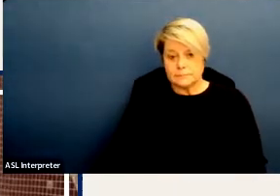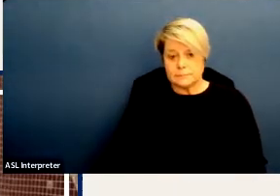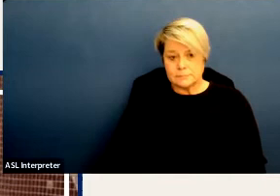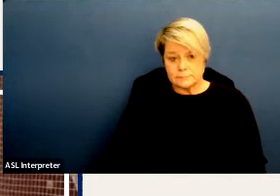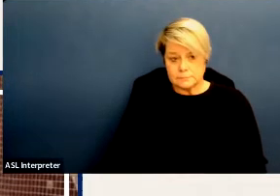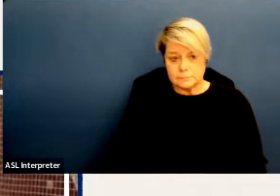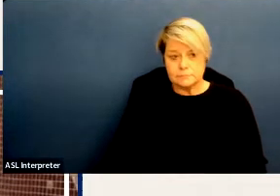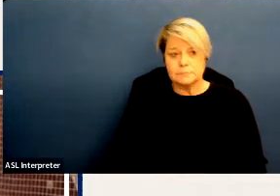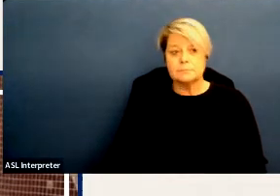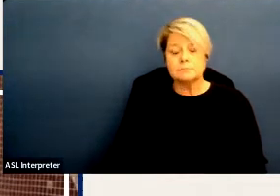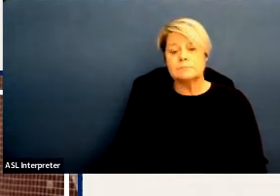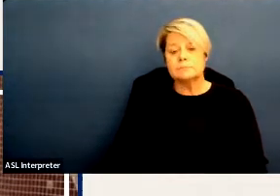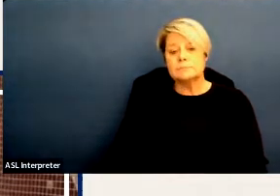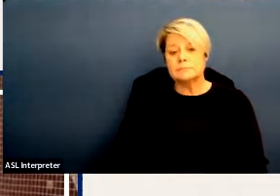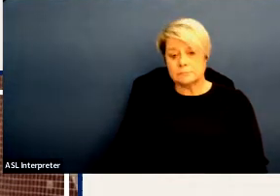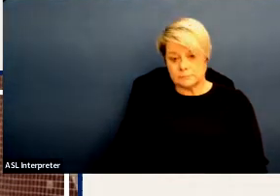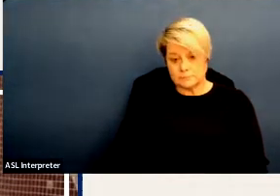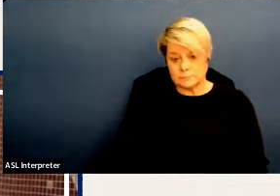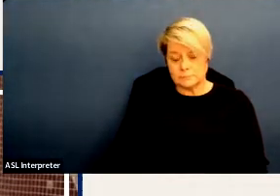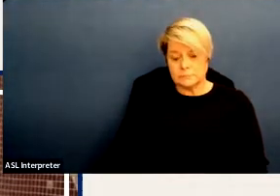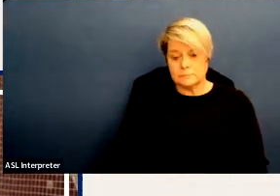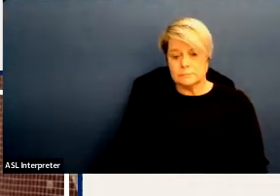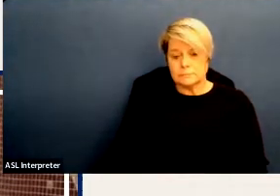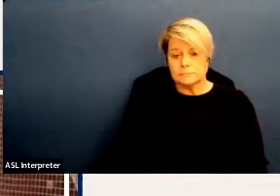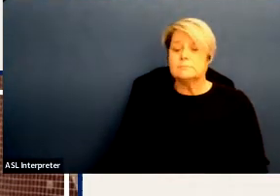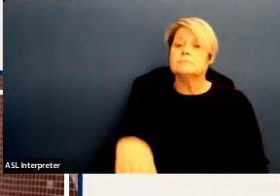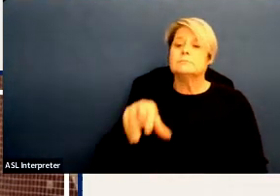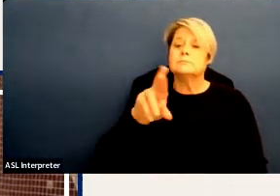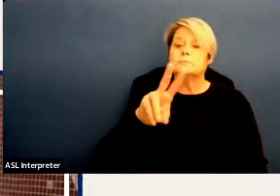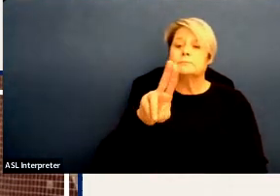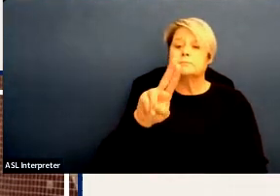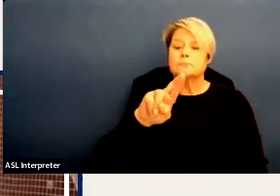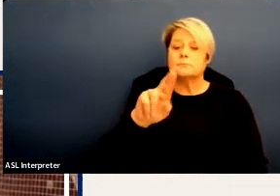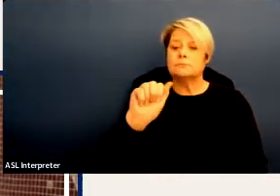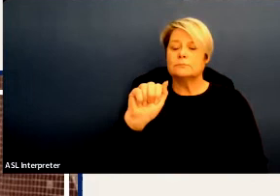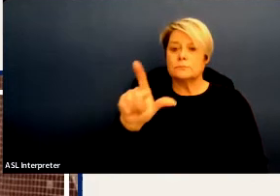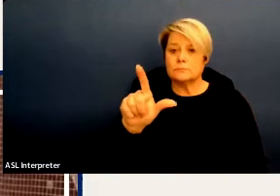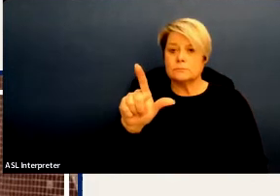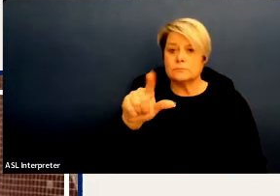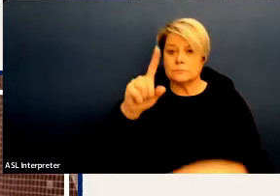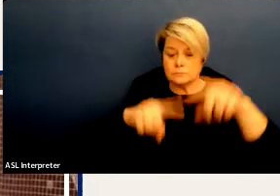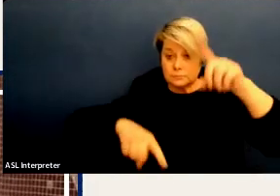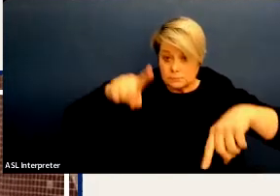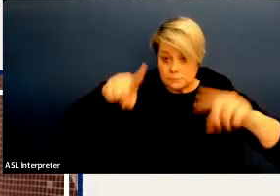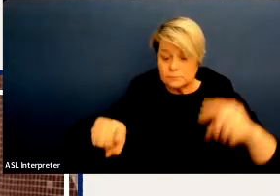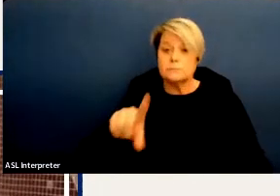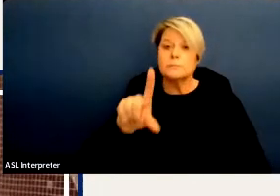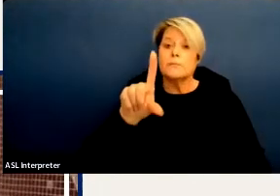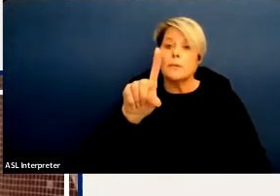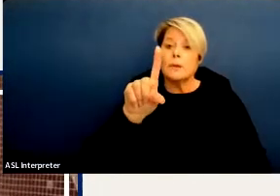agriculture sustainability. Rural diversity in agriculture so again we all